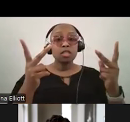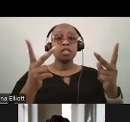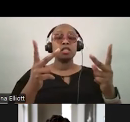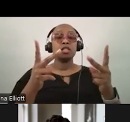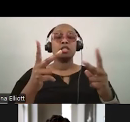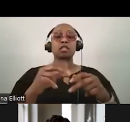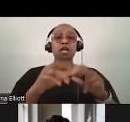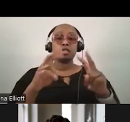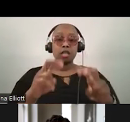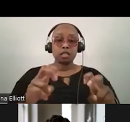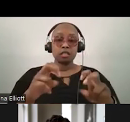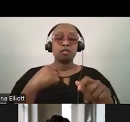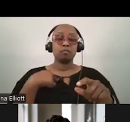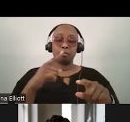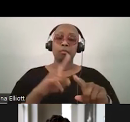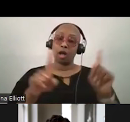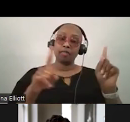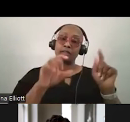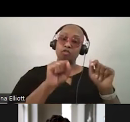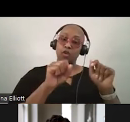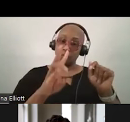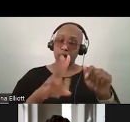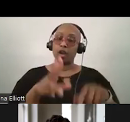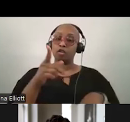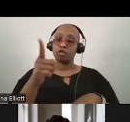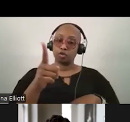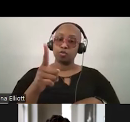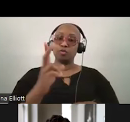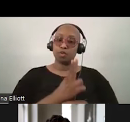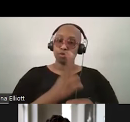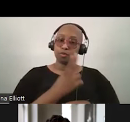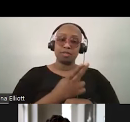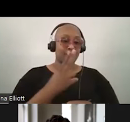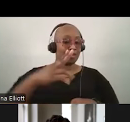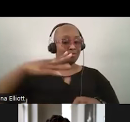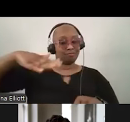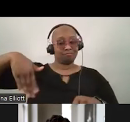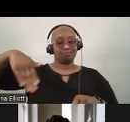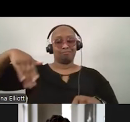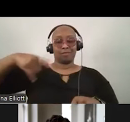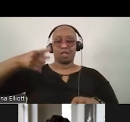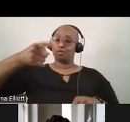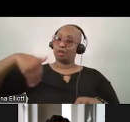that you're going to have to use that you may not have access to yet. Okay, that freaks me out, too.